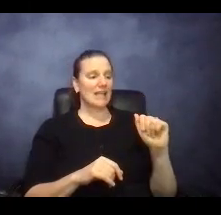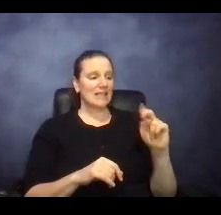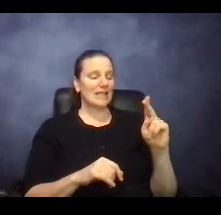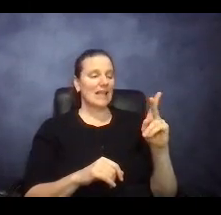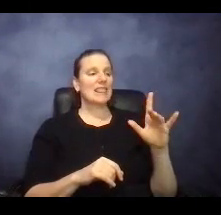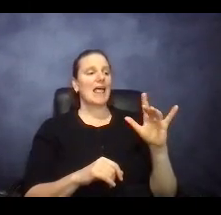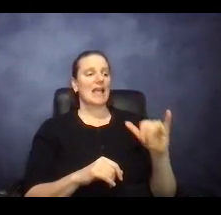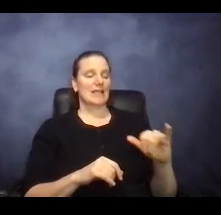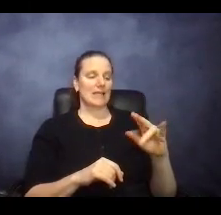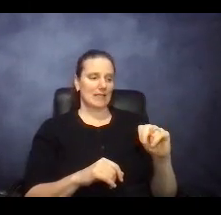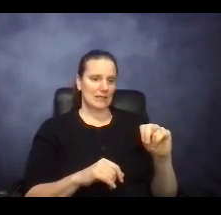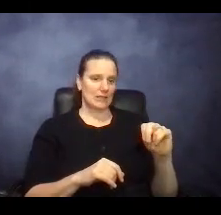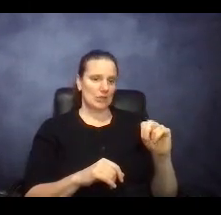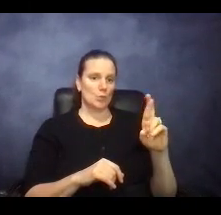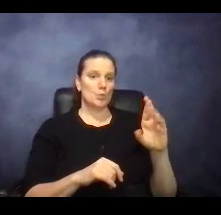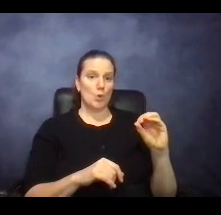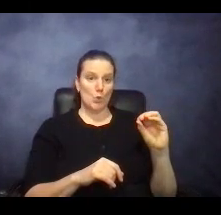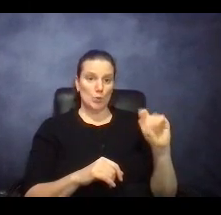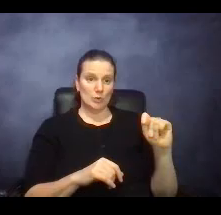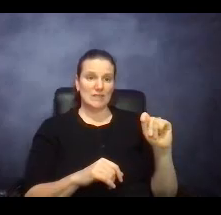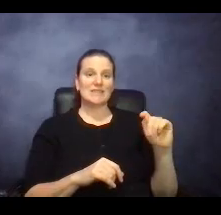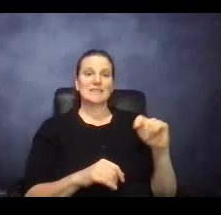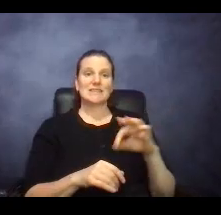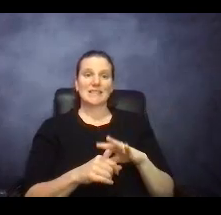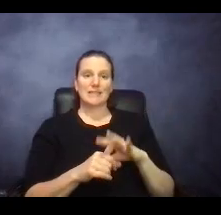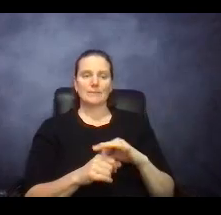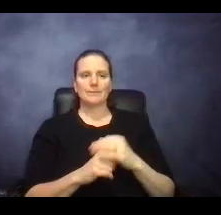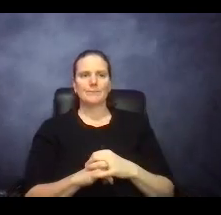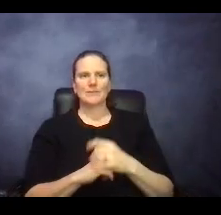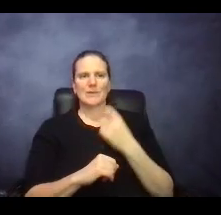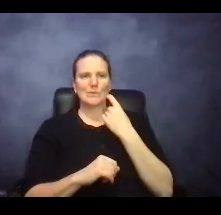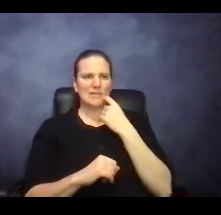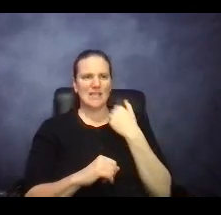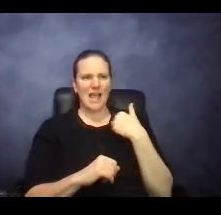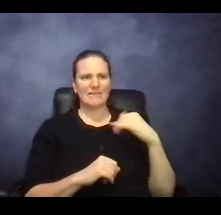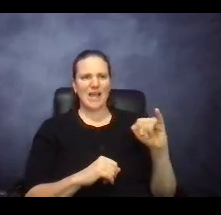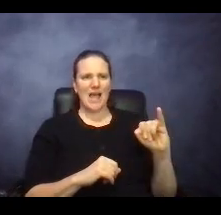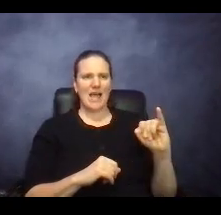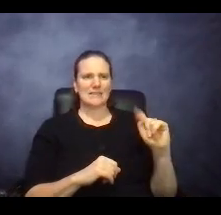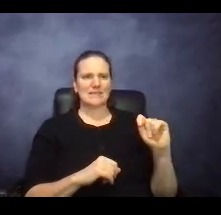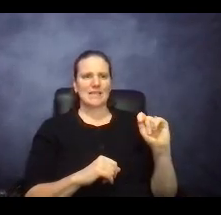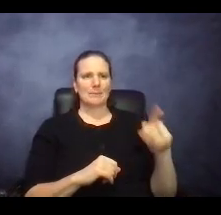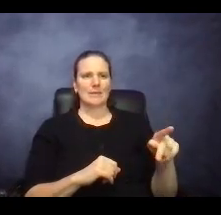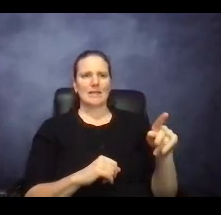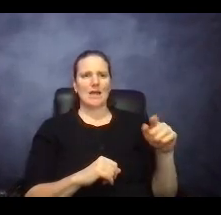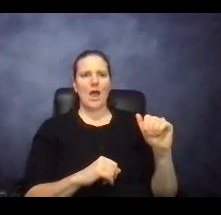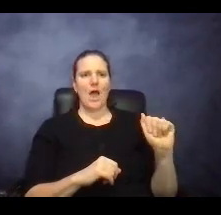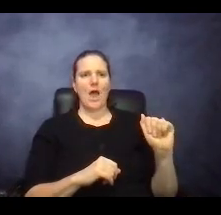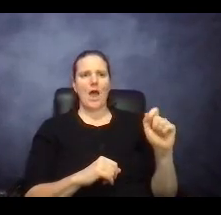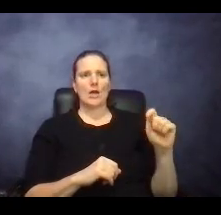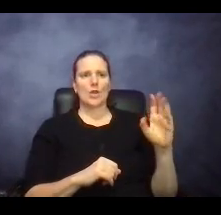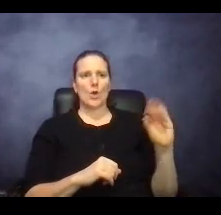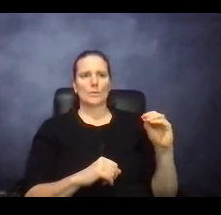Here's a question, recently diagnosed with ITP and autoimmune disease that's attacking my platelets.